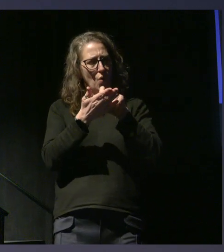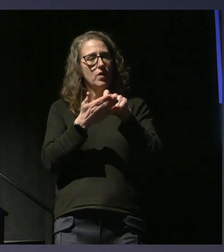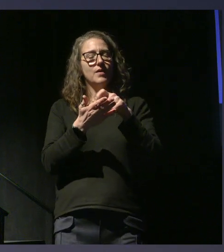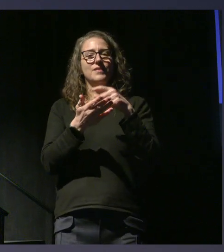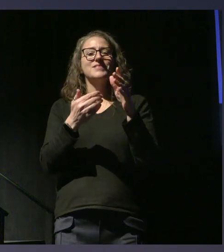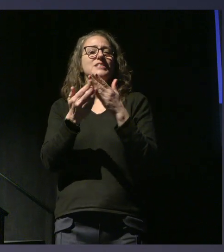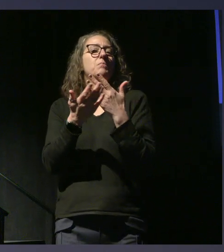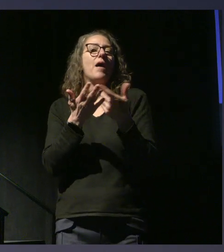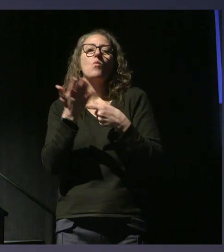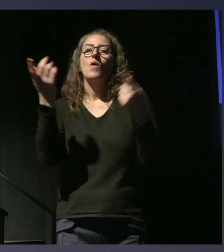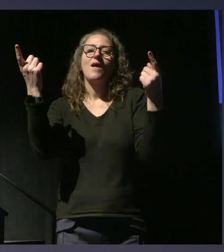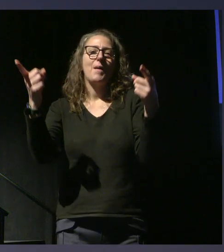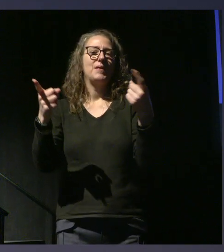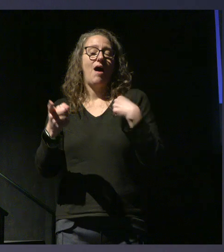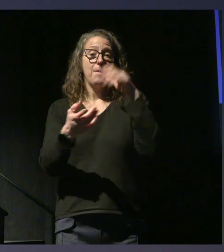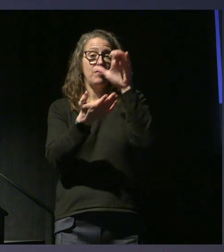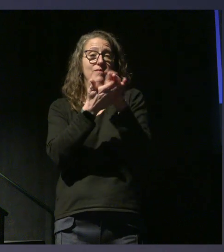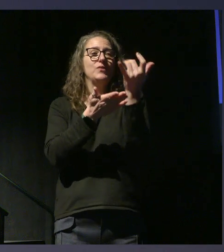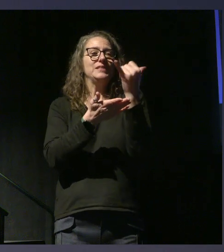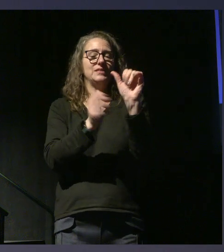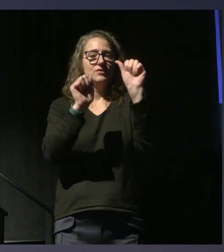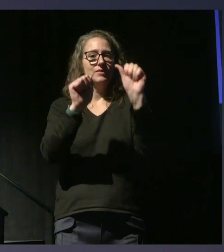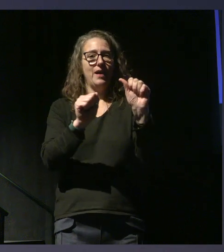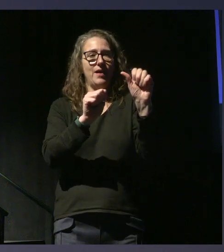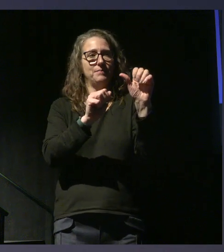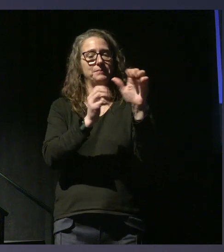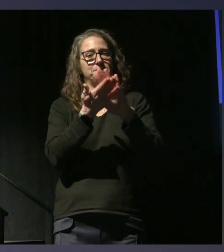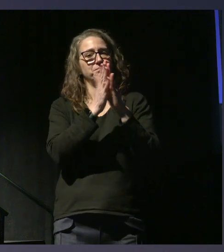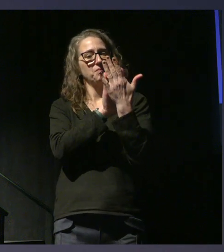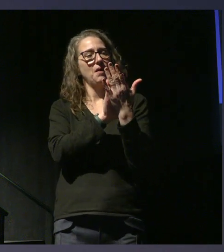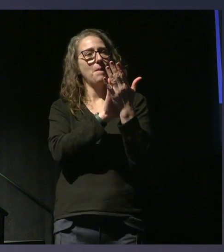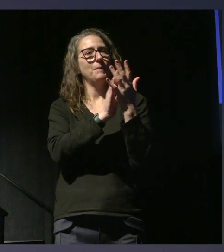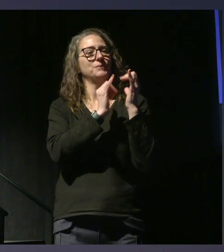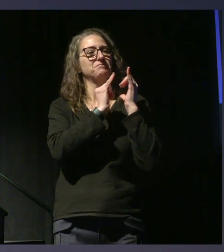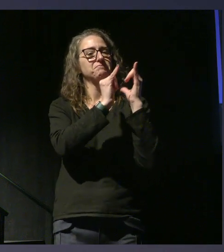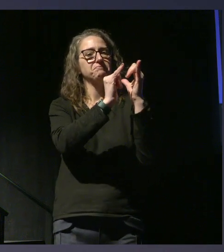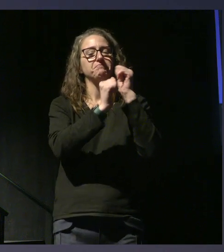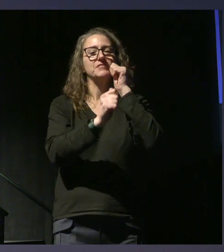be sisters still, what a beautiful and radical empathy.